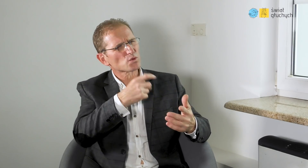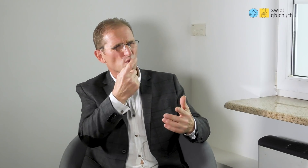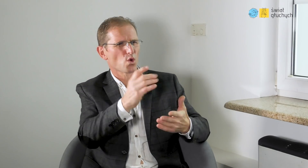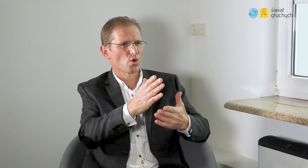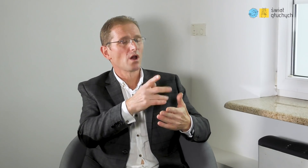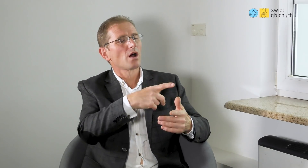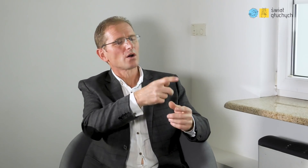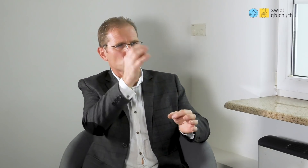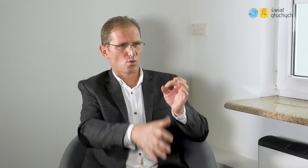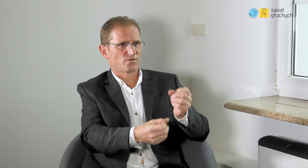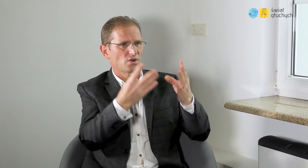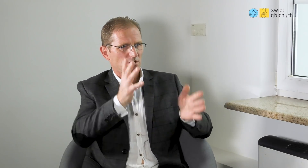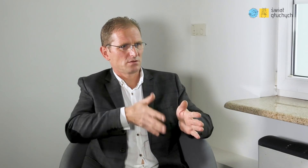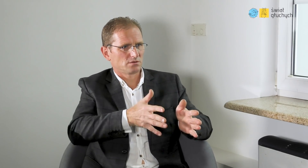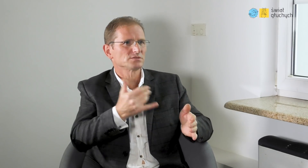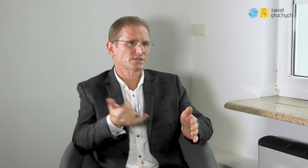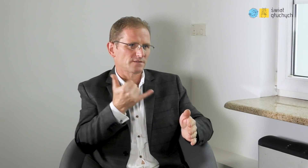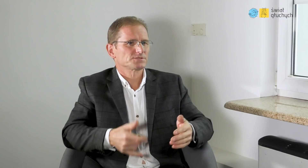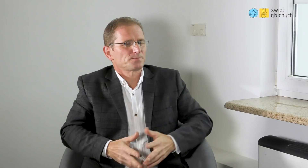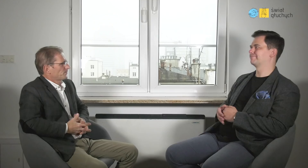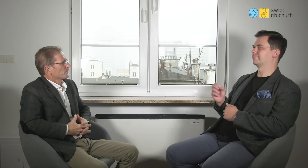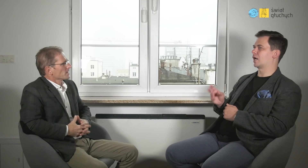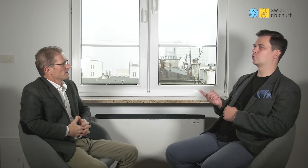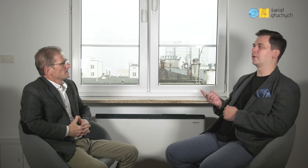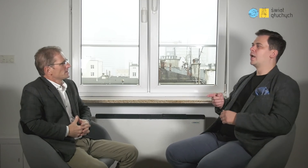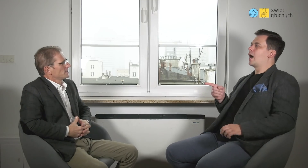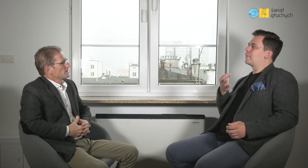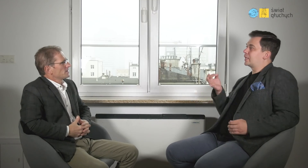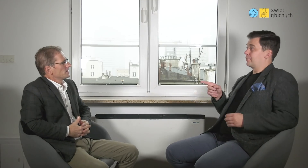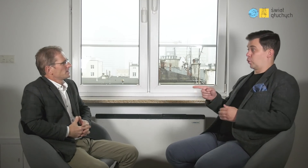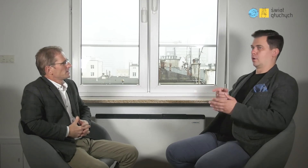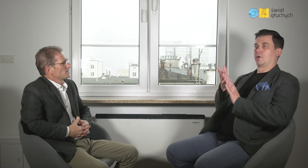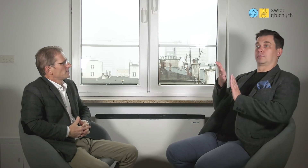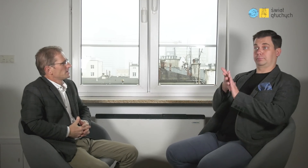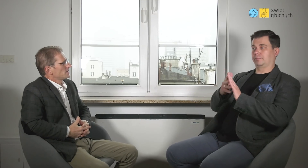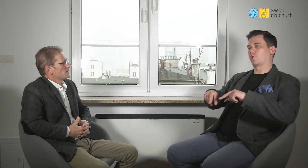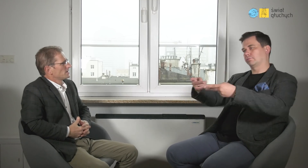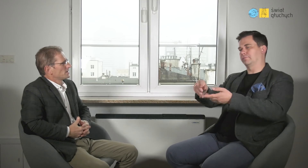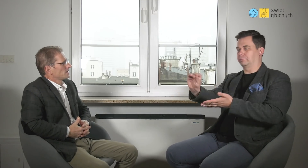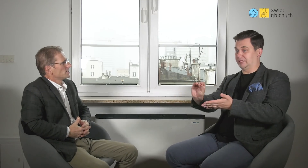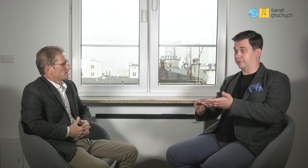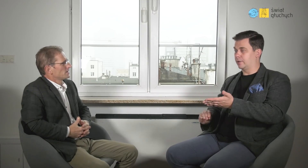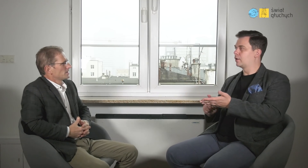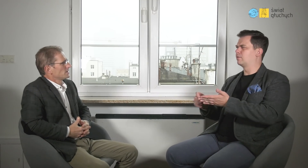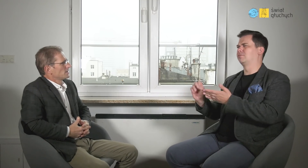I more or less understand what they are about. The people who help me in the federation usually explain the content to me. Okay, great. When your sign language is put to paper,